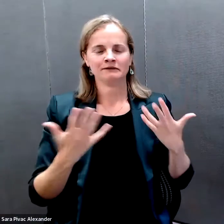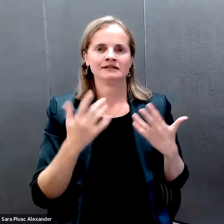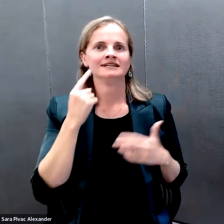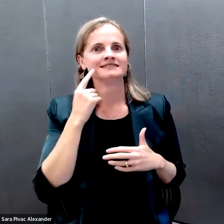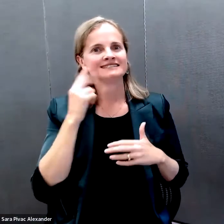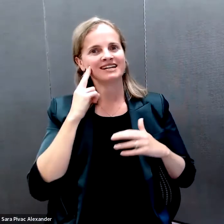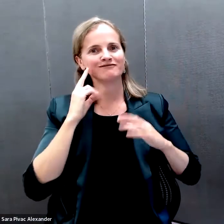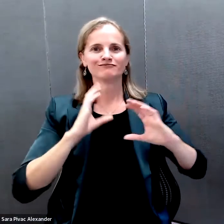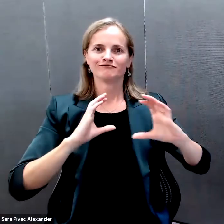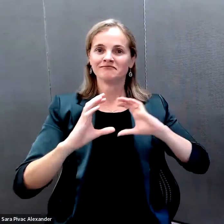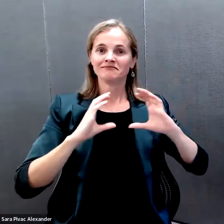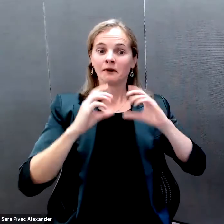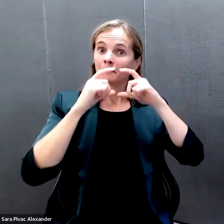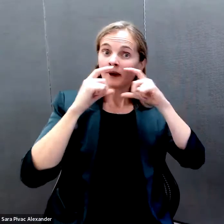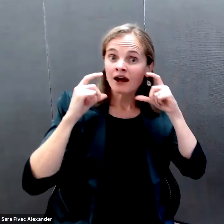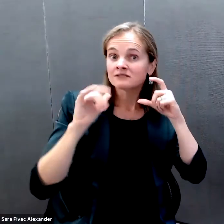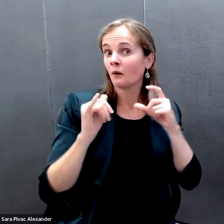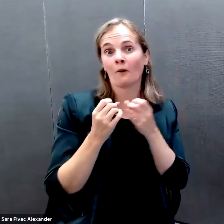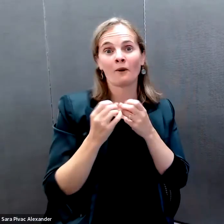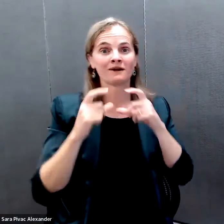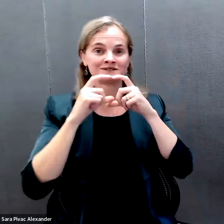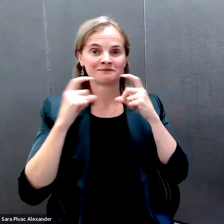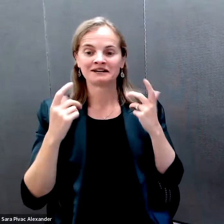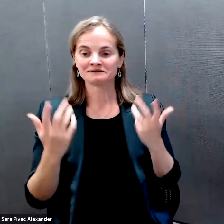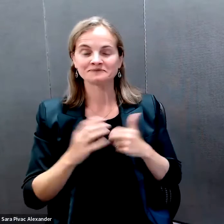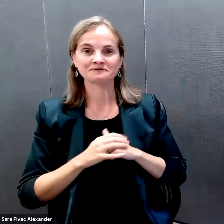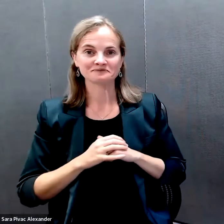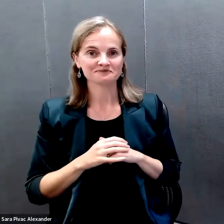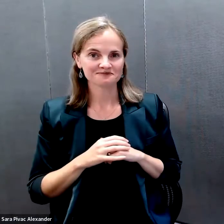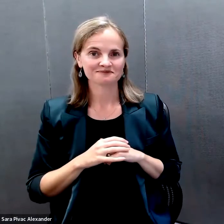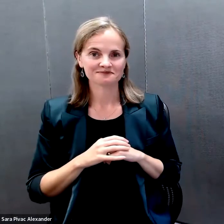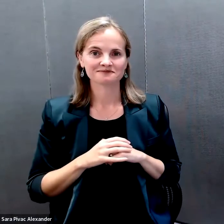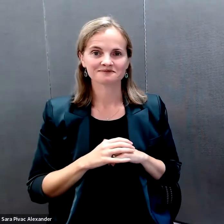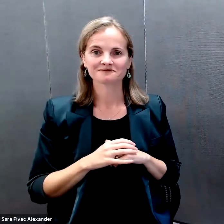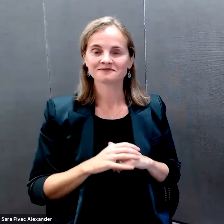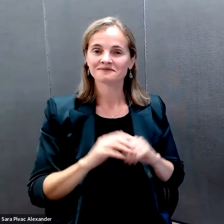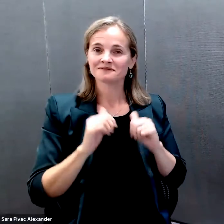whereas in other countries gesture is used a lot more readily but it's extremely helpful for whether or not you're wearing a mask